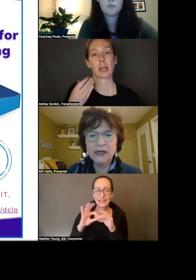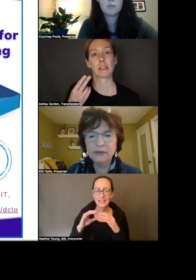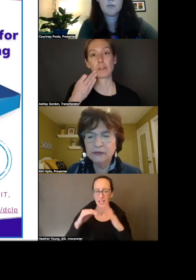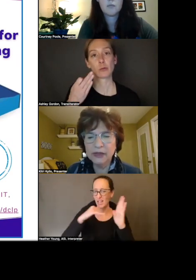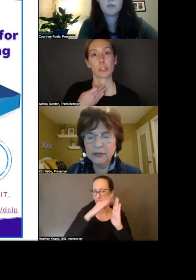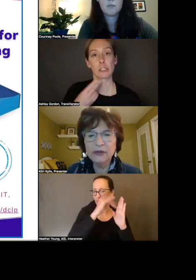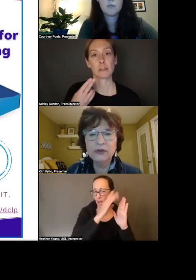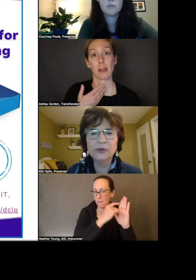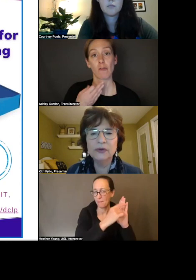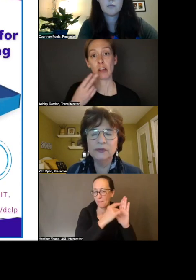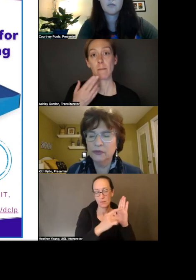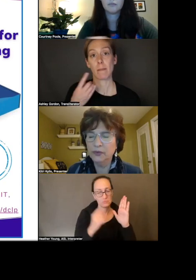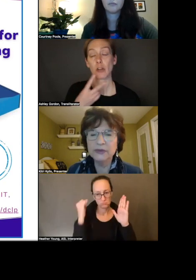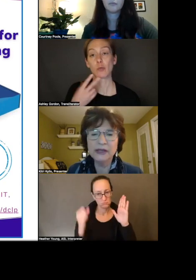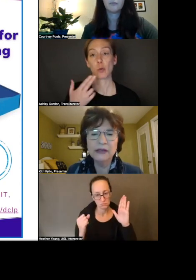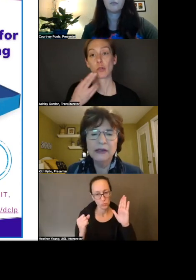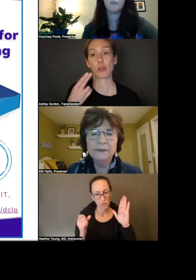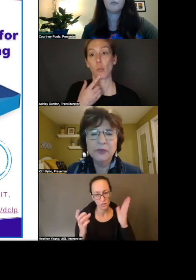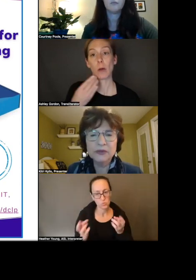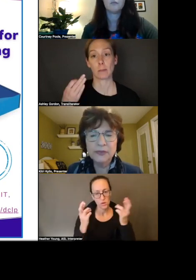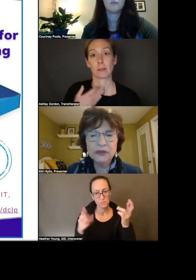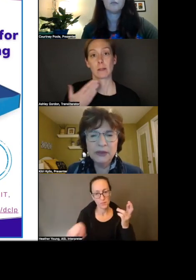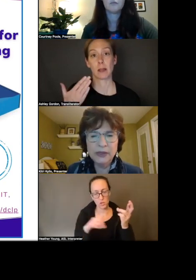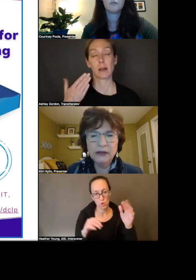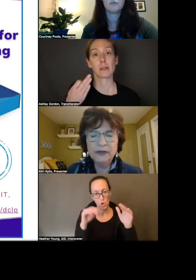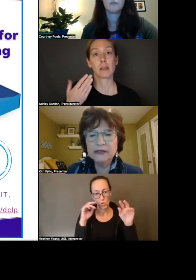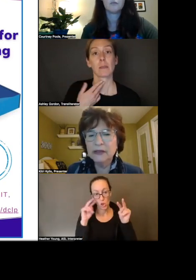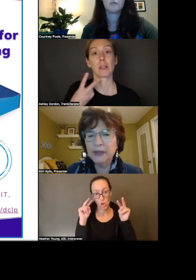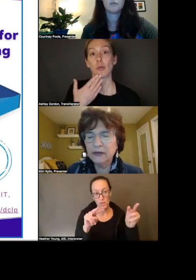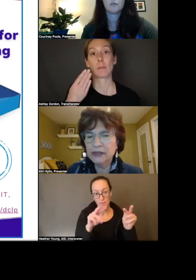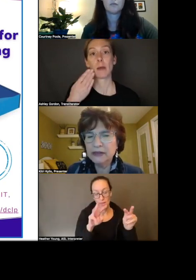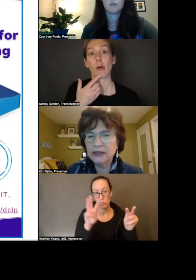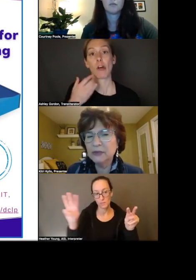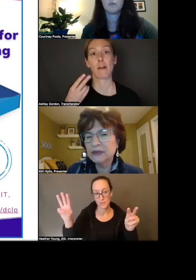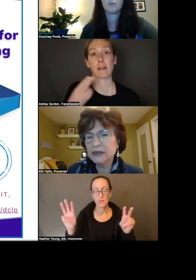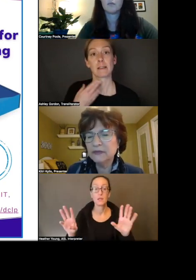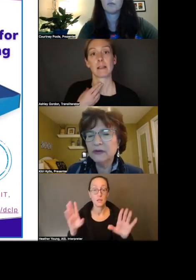I recommend that you go to the website. Something to be aware of is that parents can receive